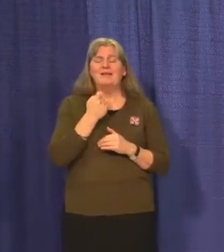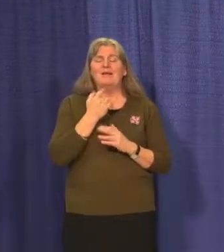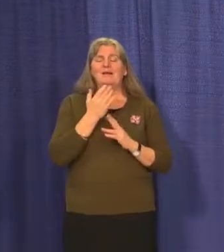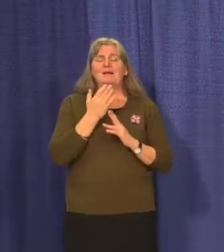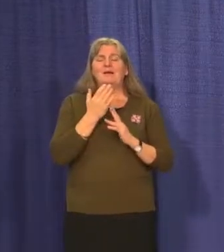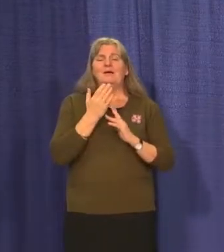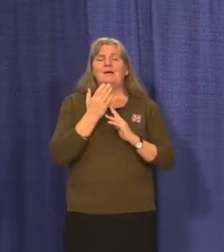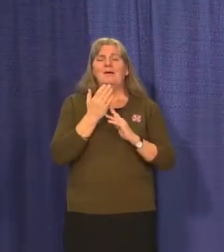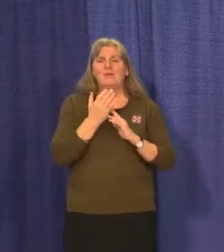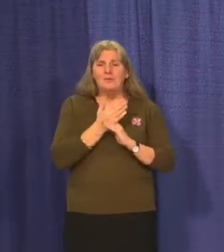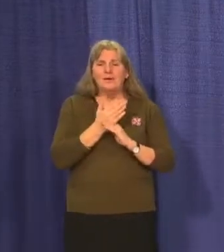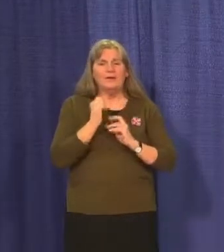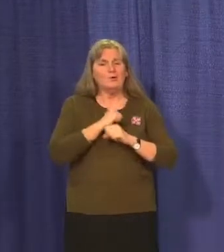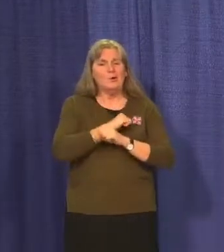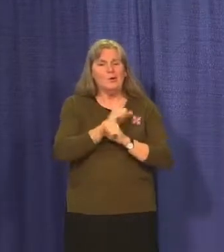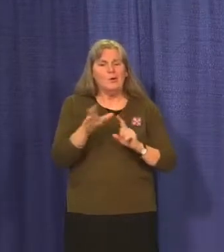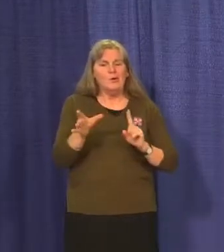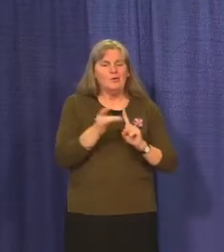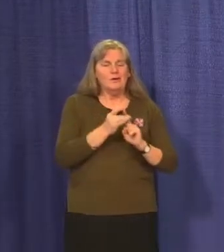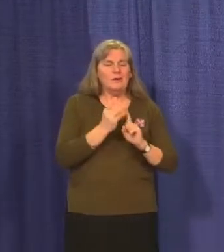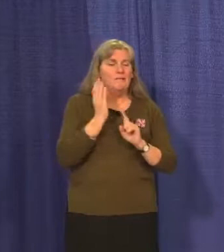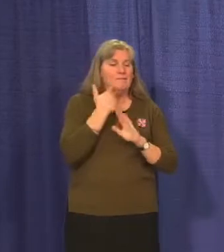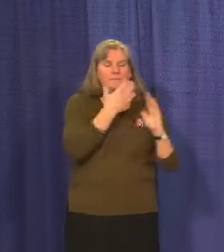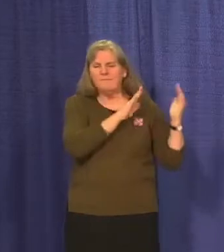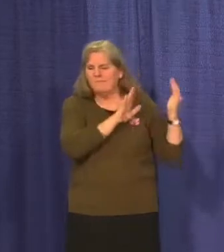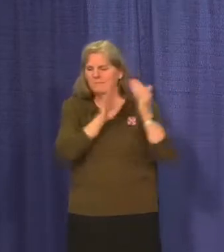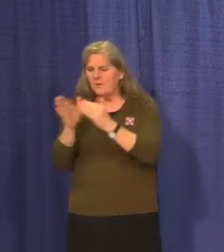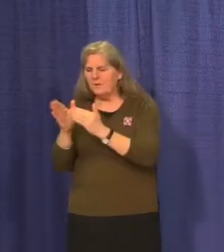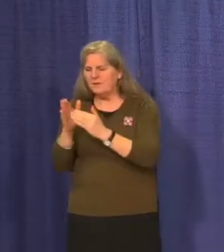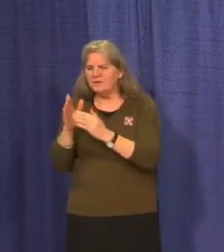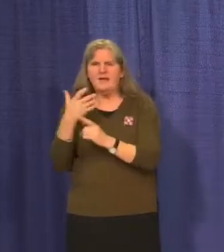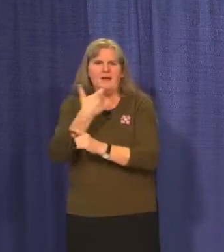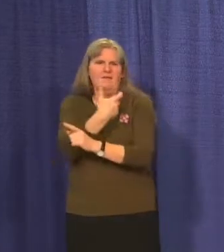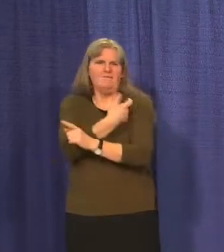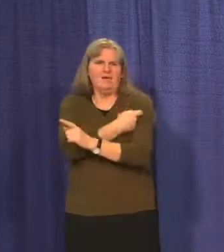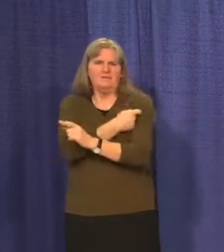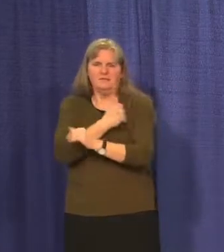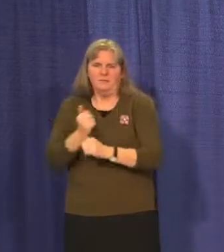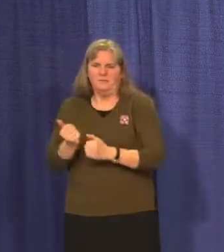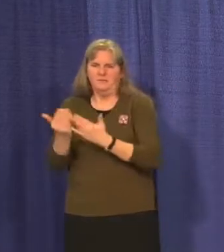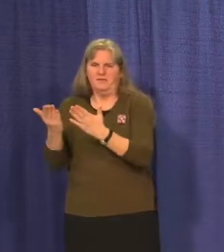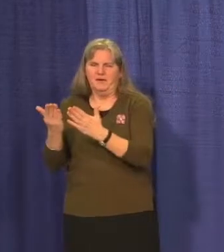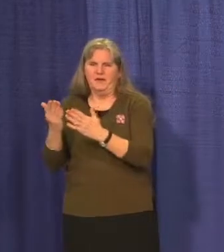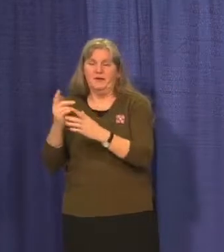It is good for all of us to have a breather as we focus our efforts on the vaccine campaign.